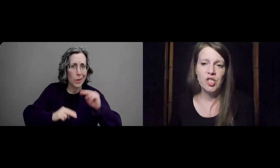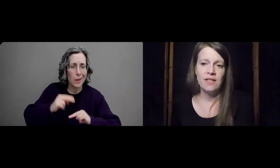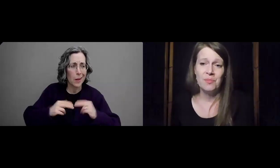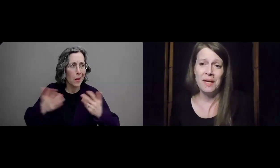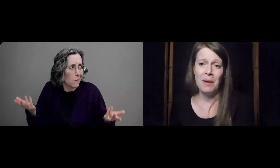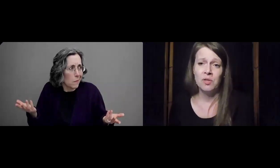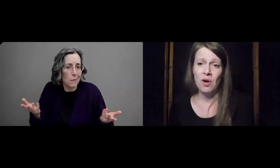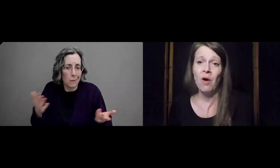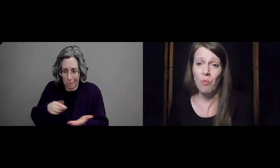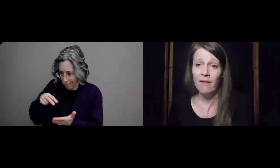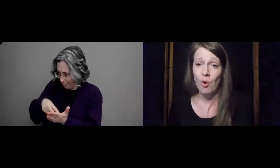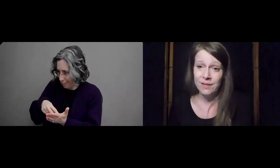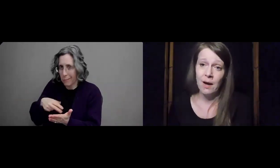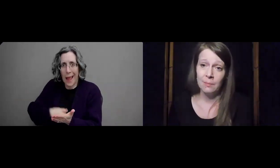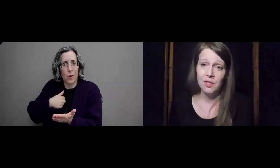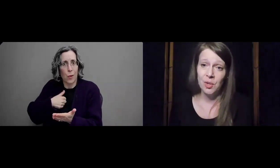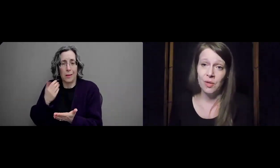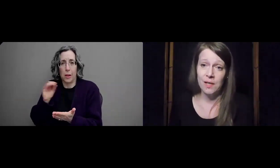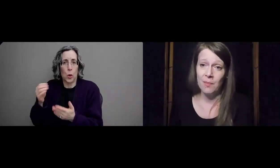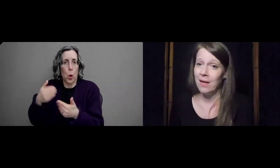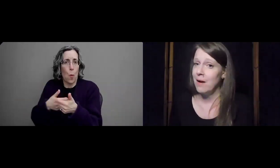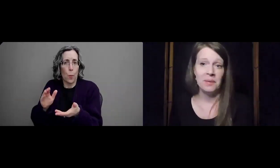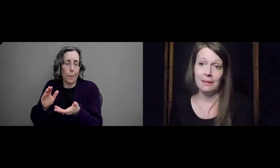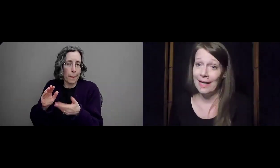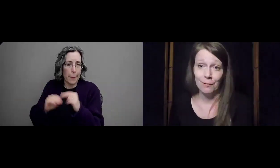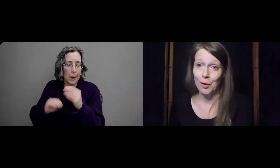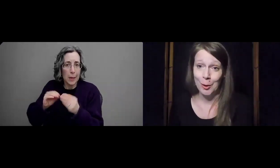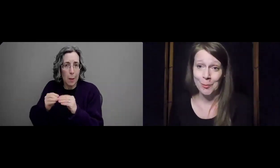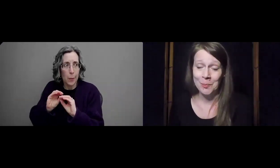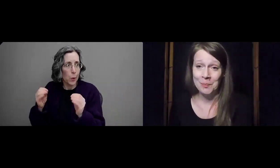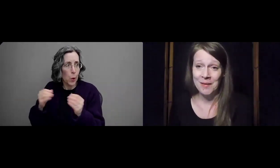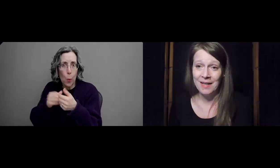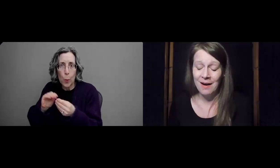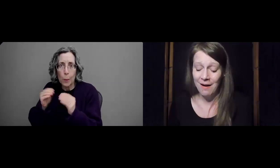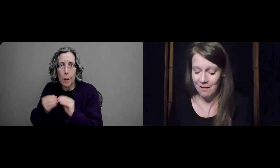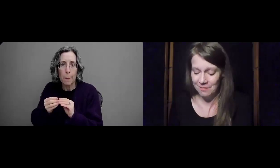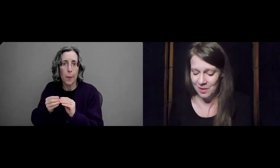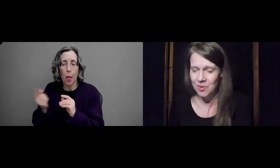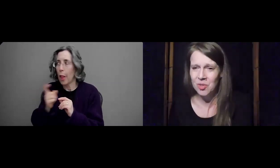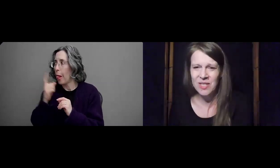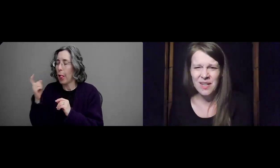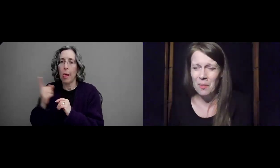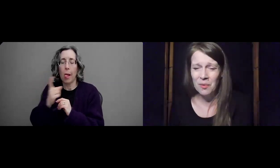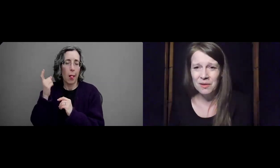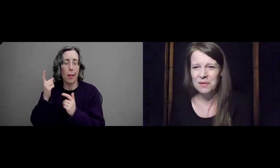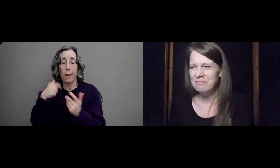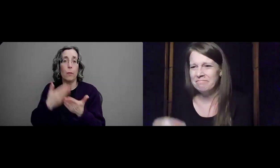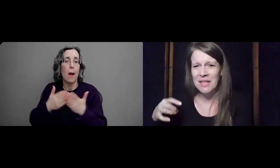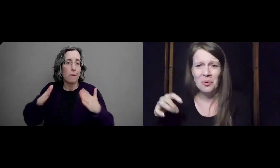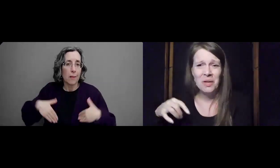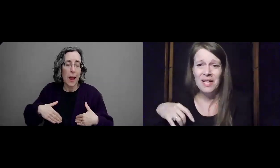to figure out which building to go to. And it gives them a better chance of being able to arrive on time to your assignment and not be late for